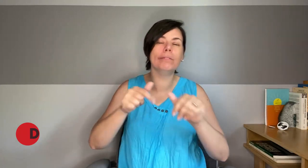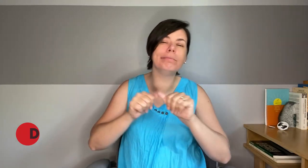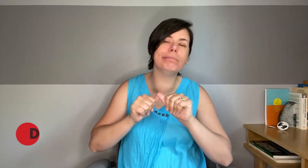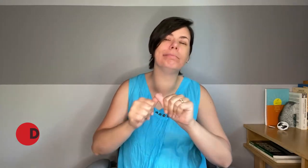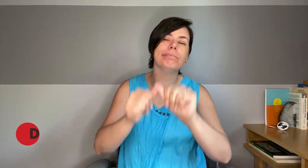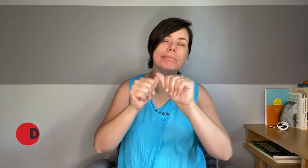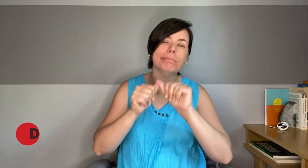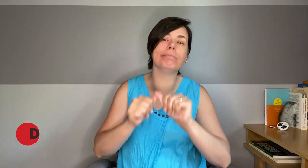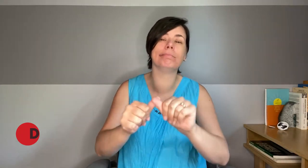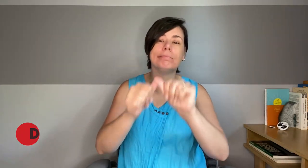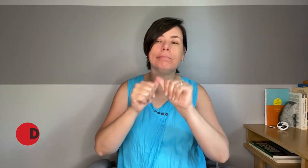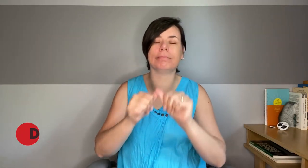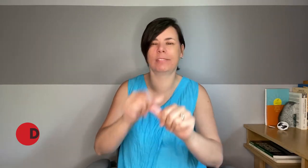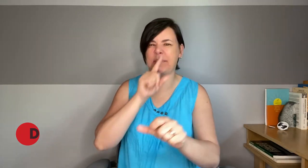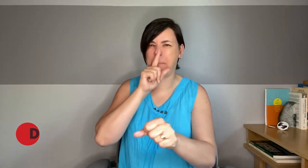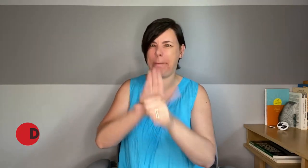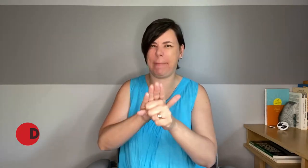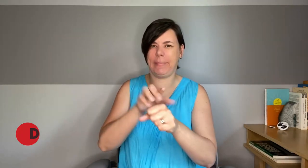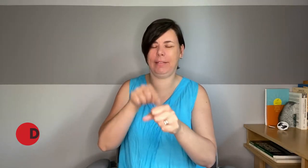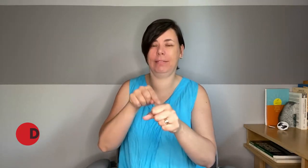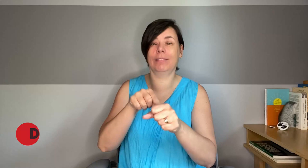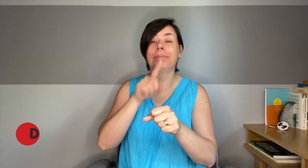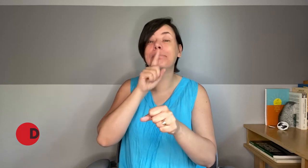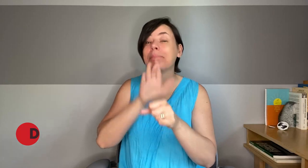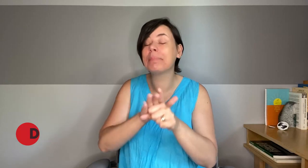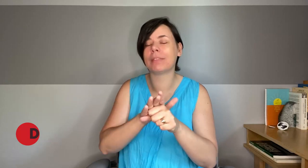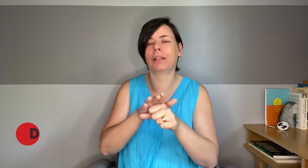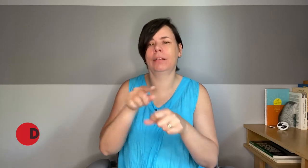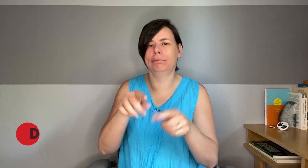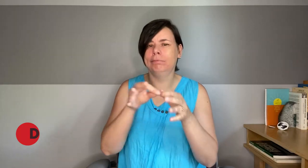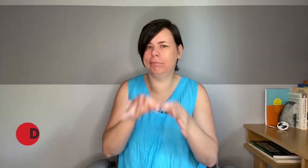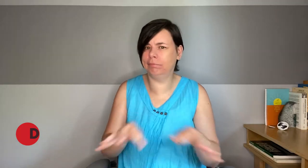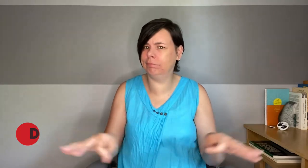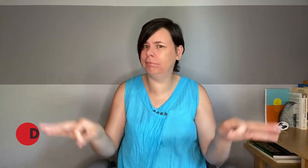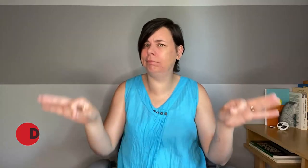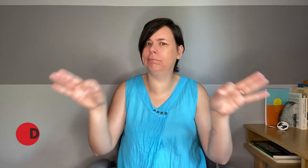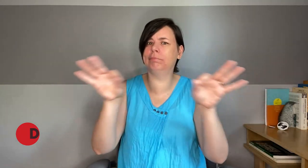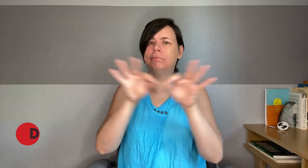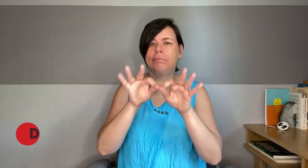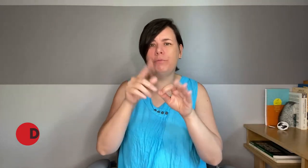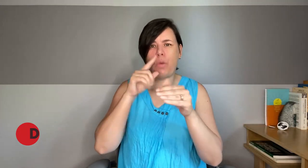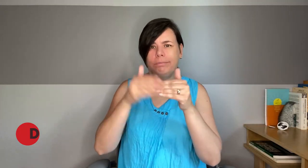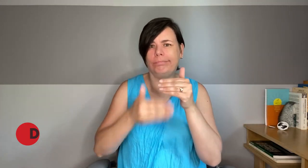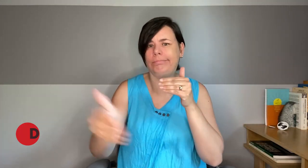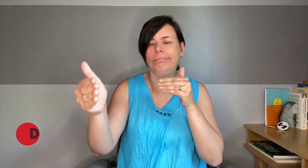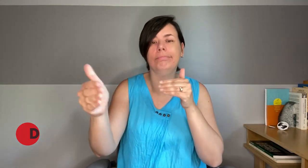What keeps you going? Commitment is important to move onwards.